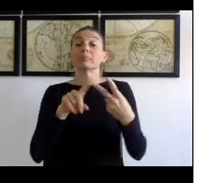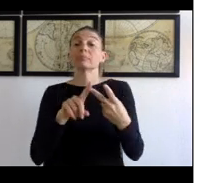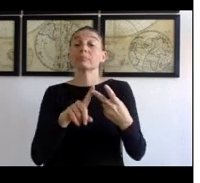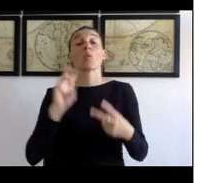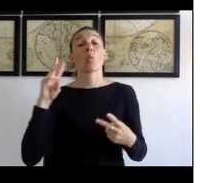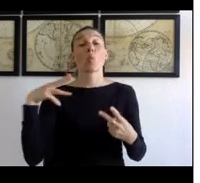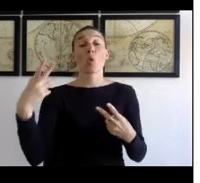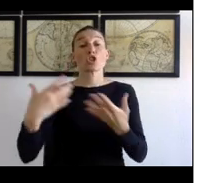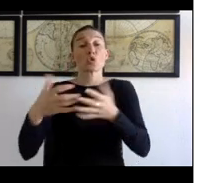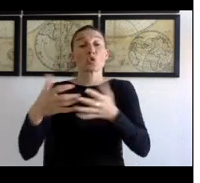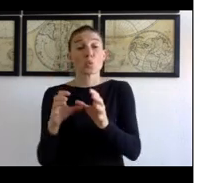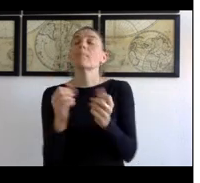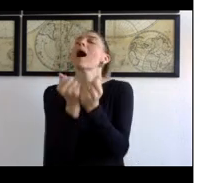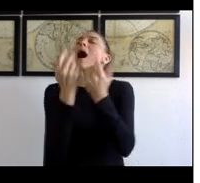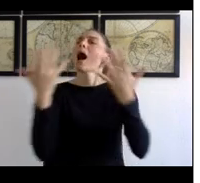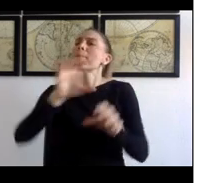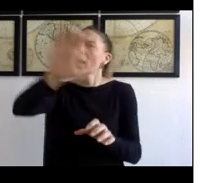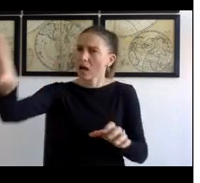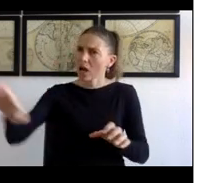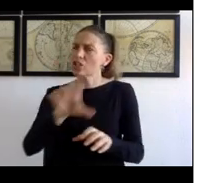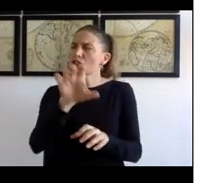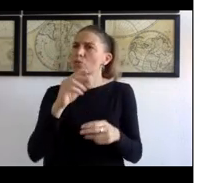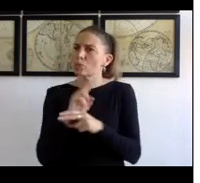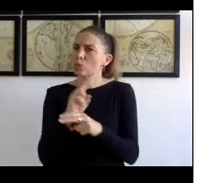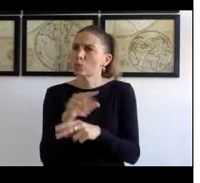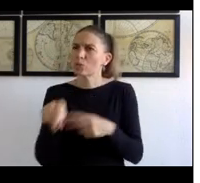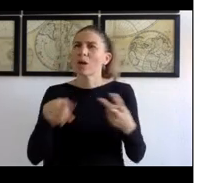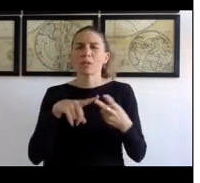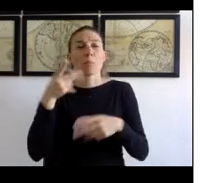in their labour force surveys? Specifically is Burkina Faso using it?